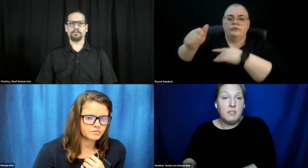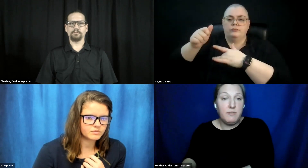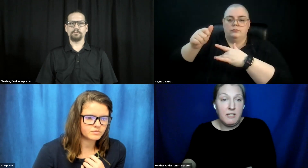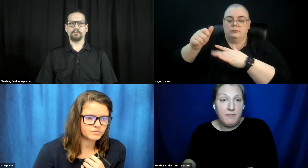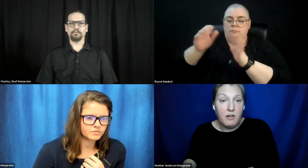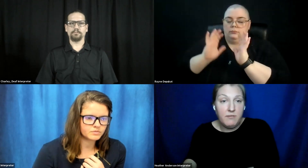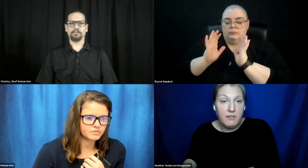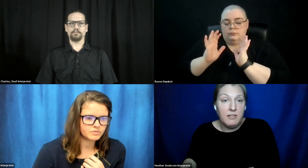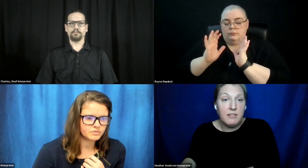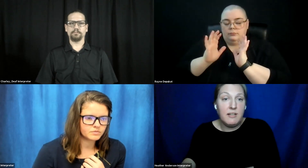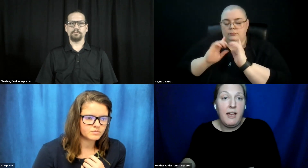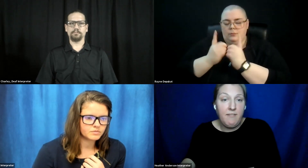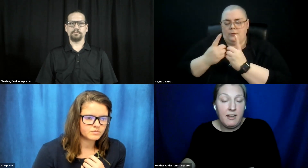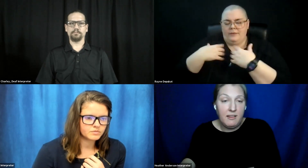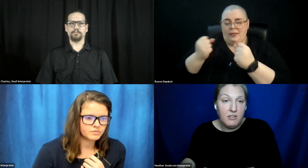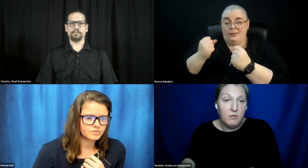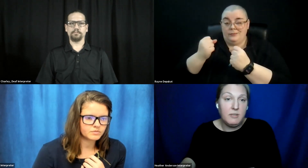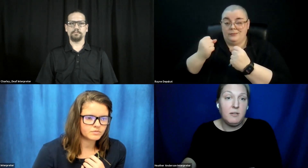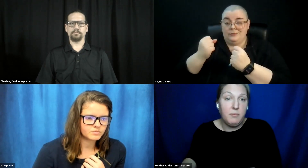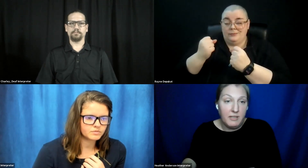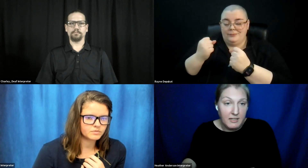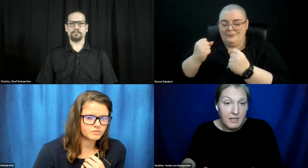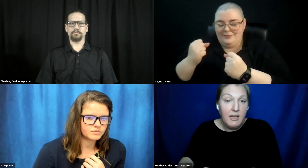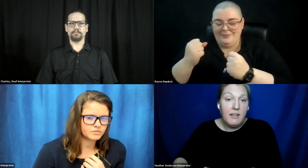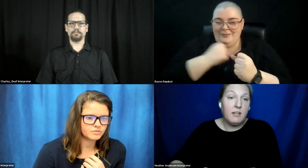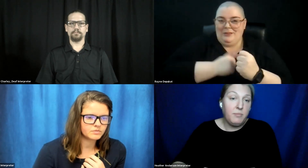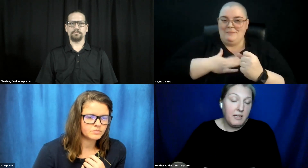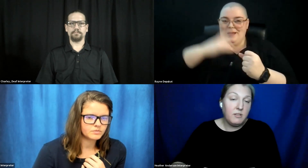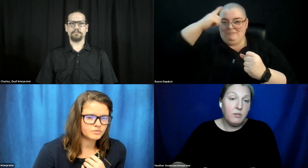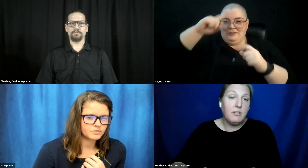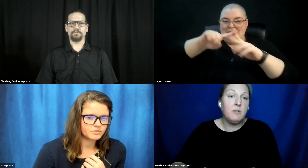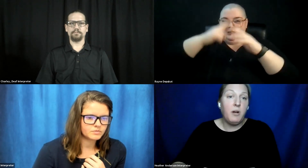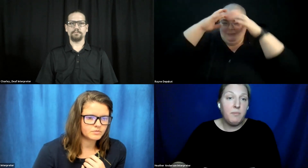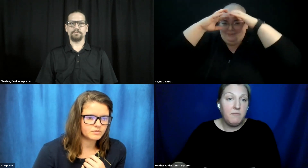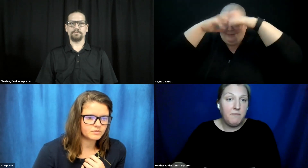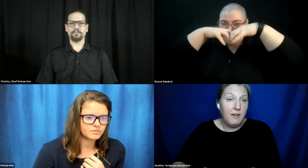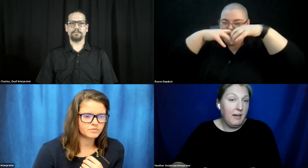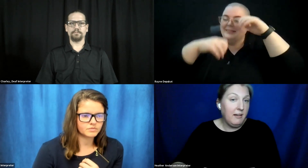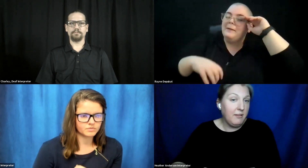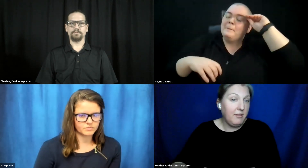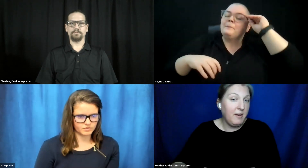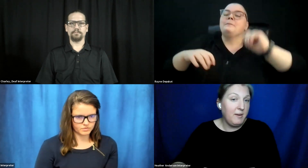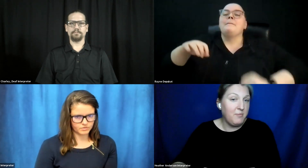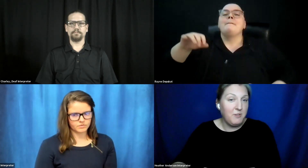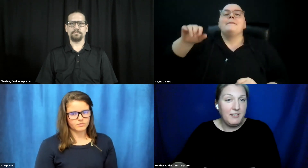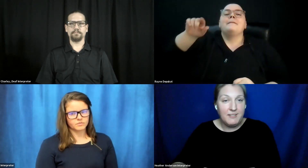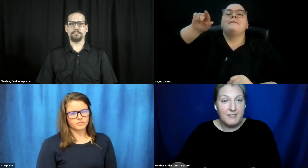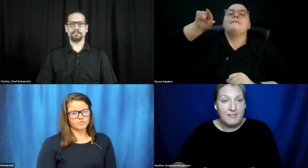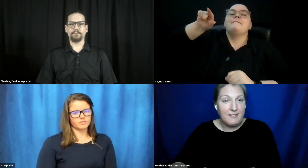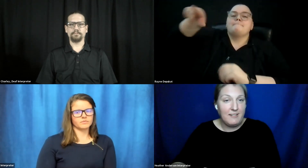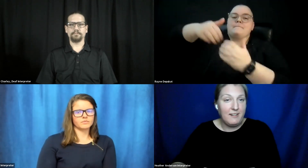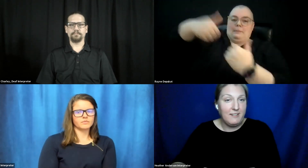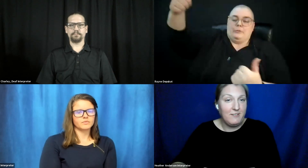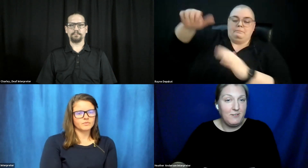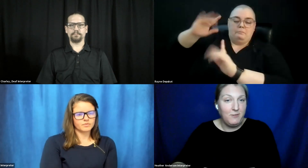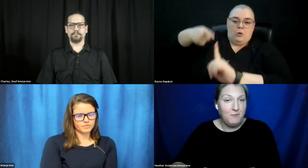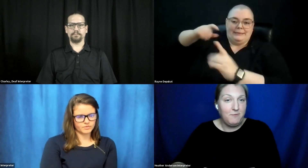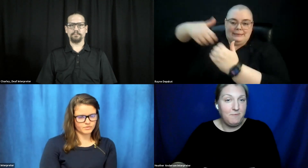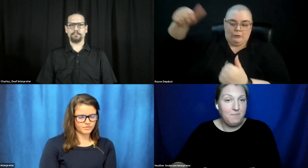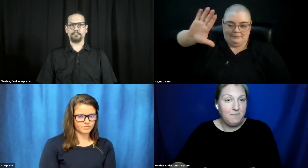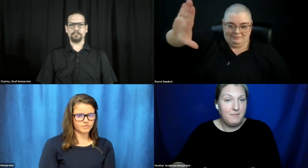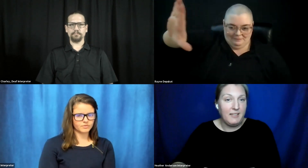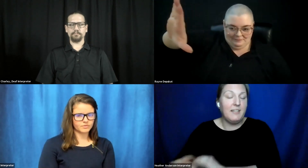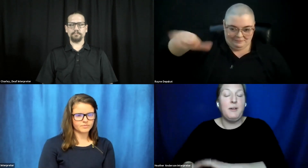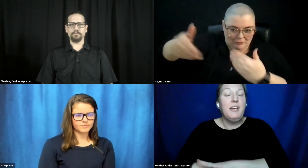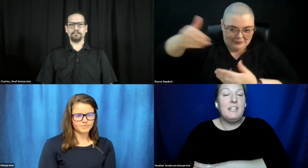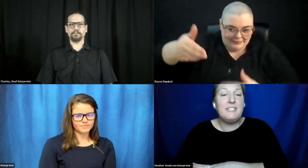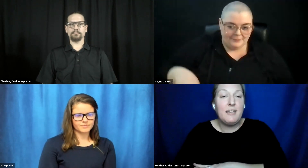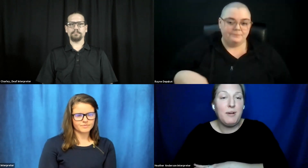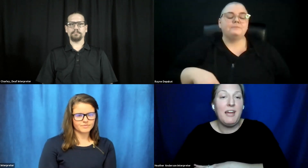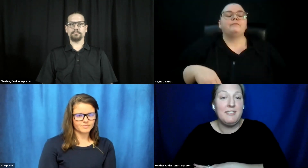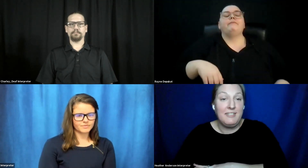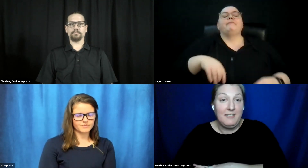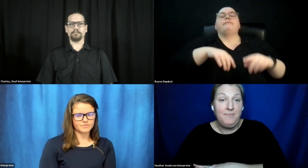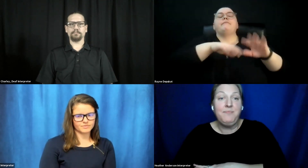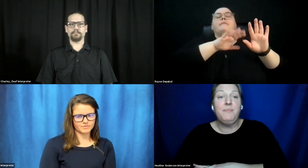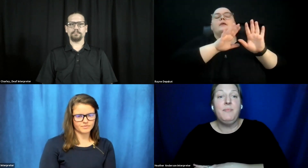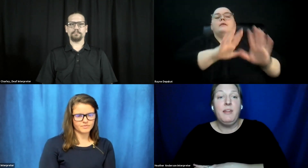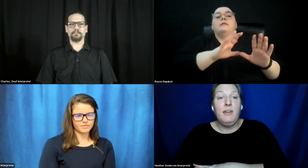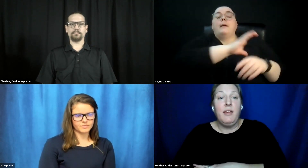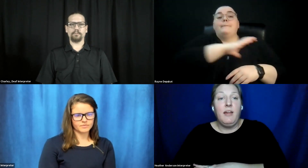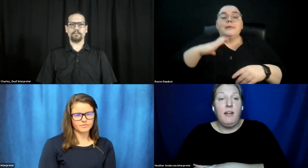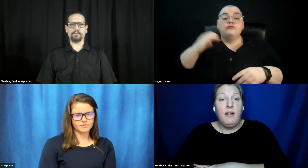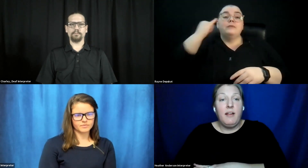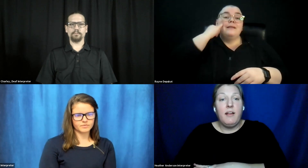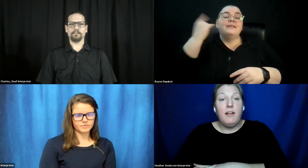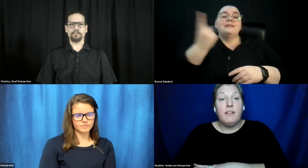for the Deaf and Hard of Hearing does not have anything to do with the complaint. The complaint to go to the Department of Health. My brain is starting to.